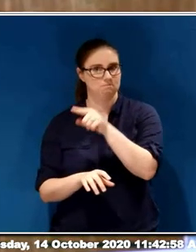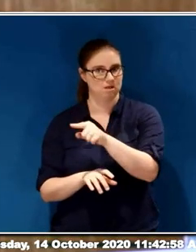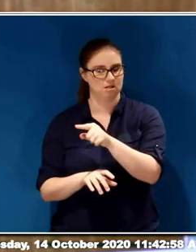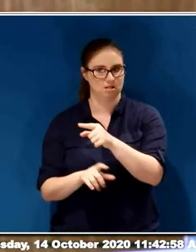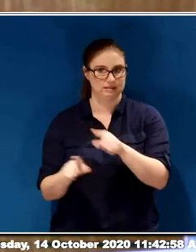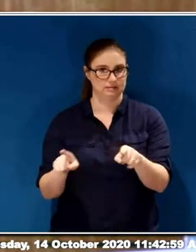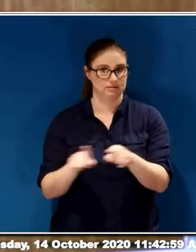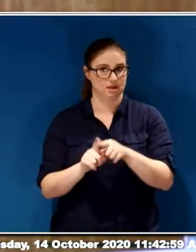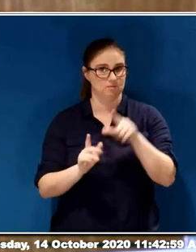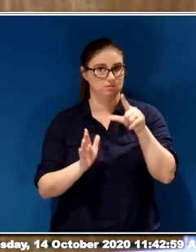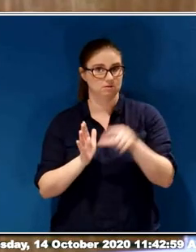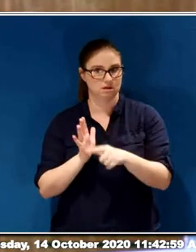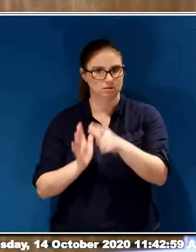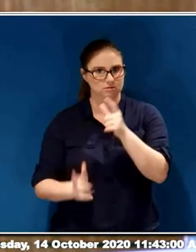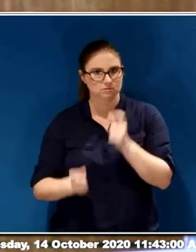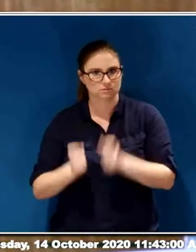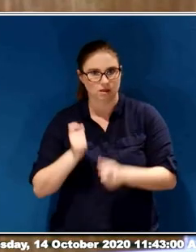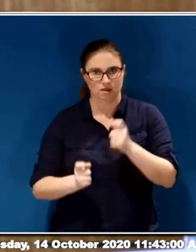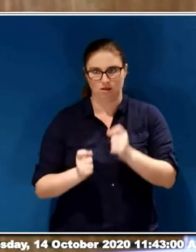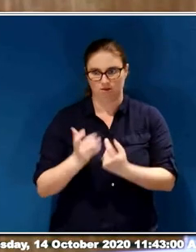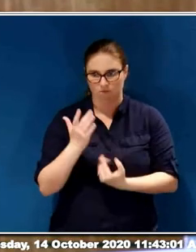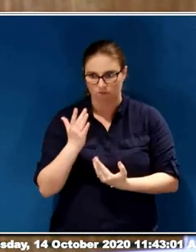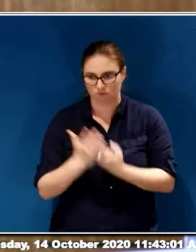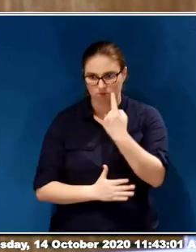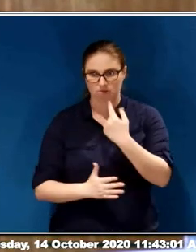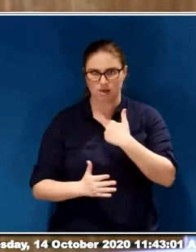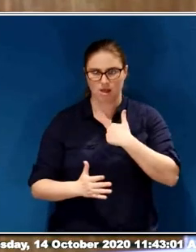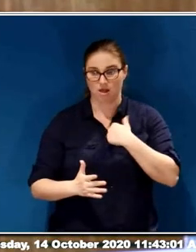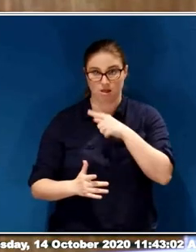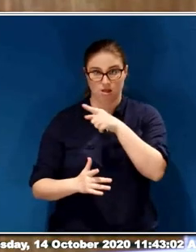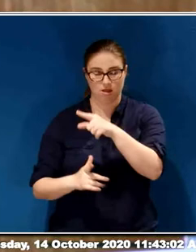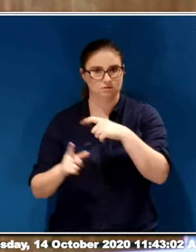distressed that I needed to speak to the school and ask for exemptions.